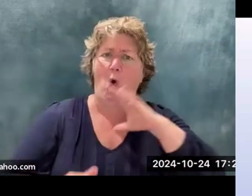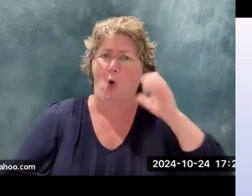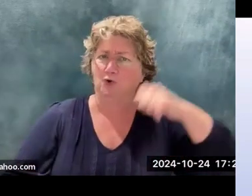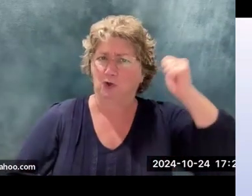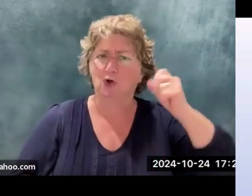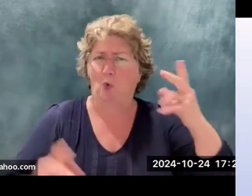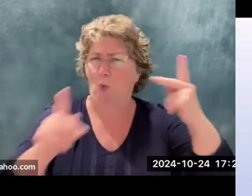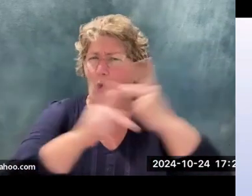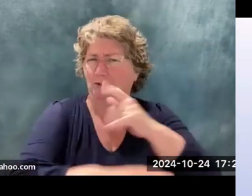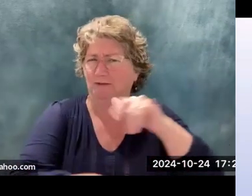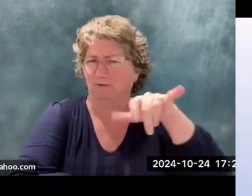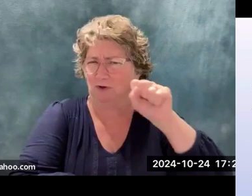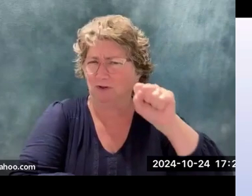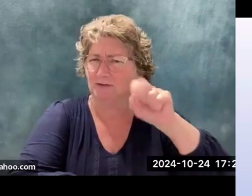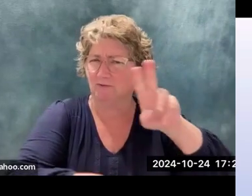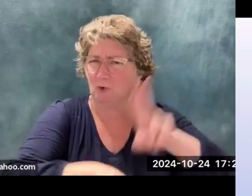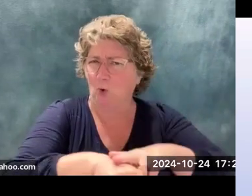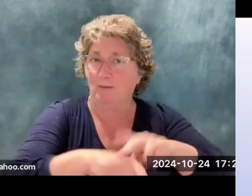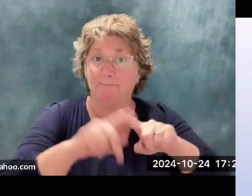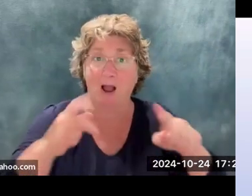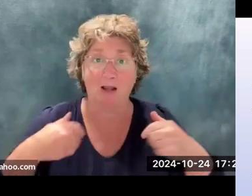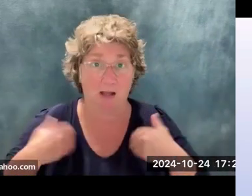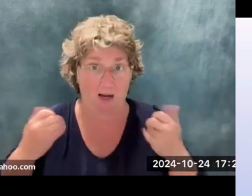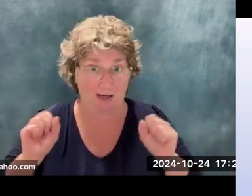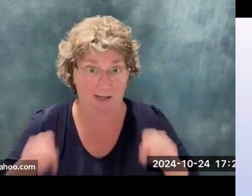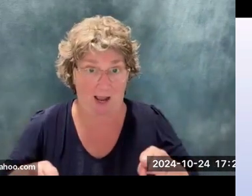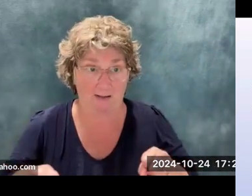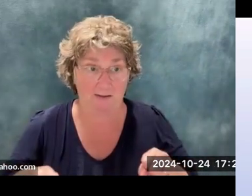And that was more than a 1%, about one and a half percent